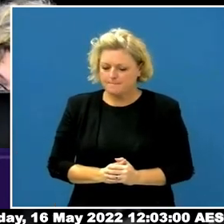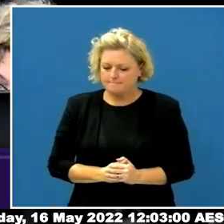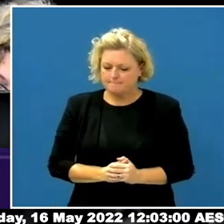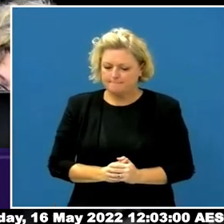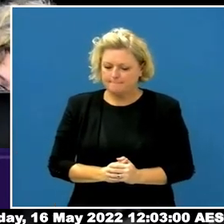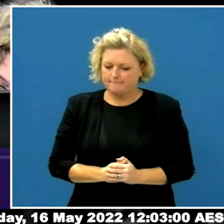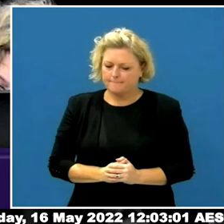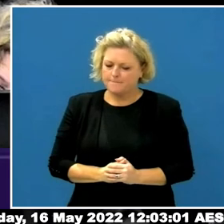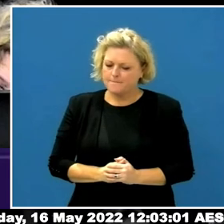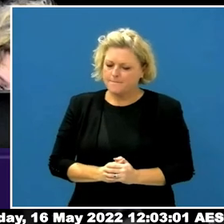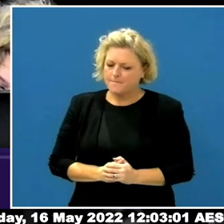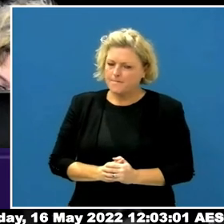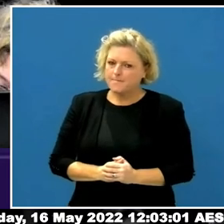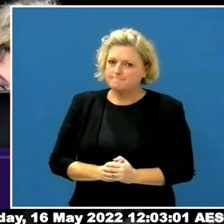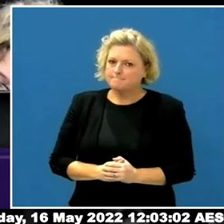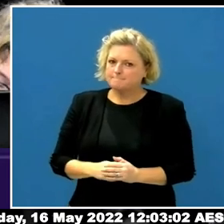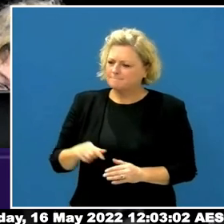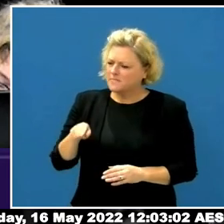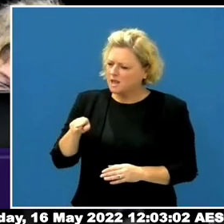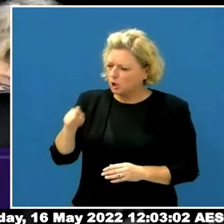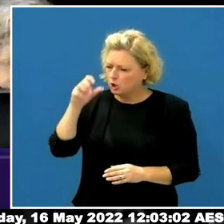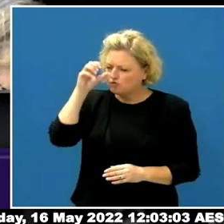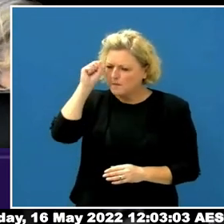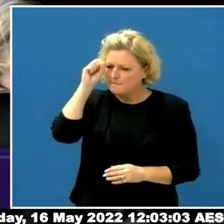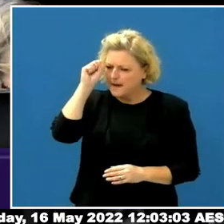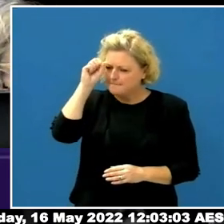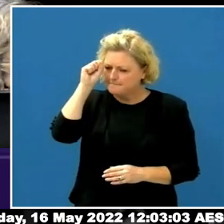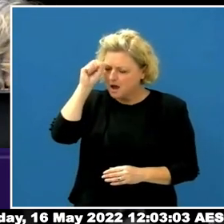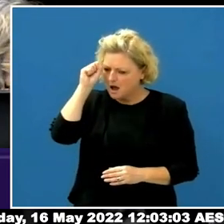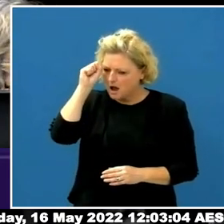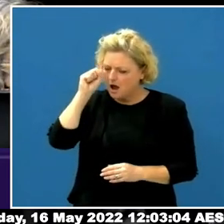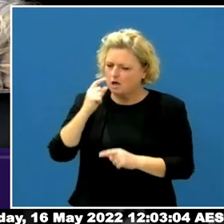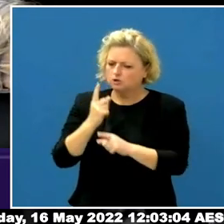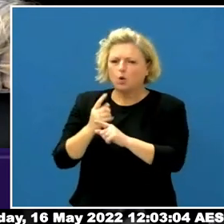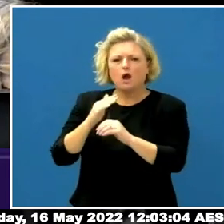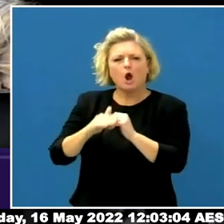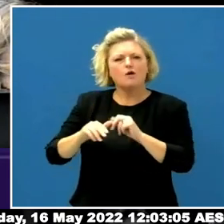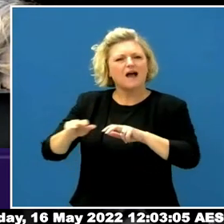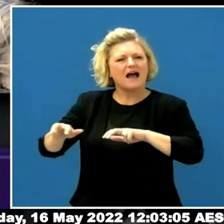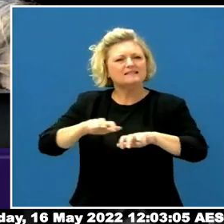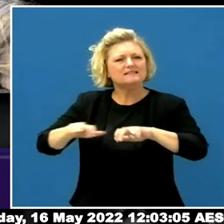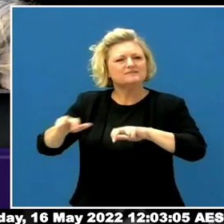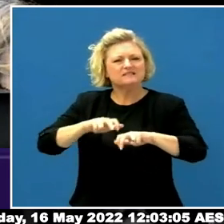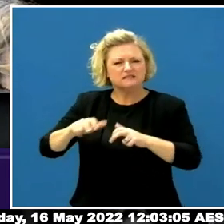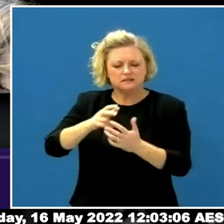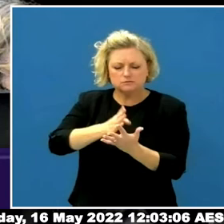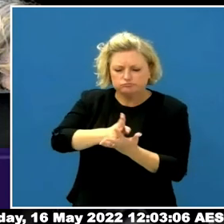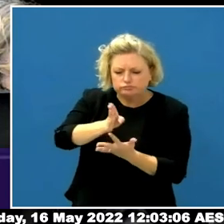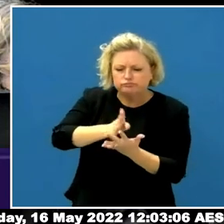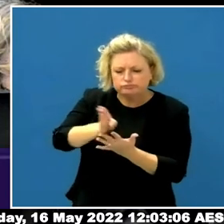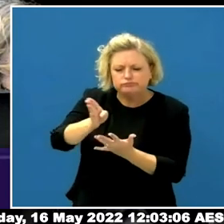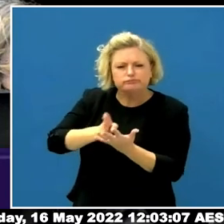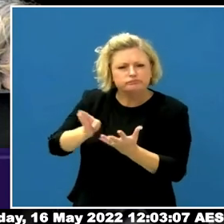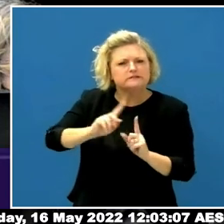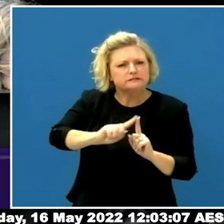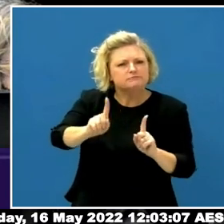Do you recall whether - moving on to the choice of activities, whether Jason was ever offered choice in terms of activities?